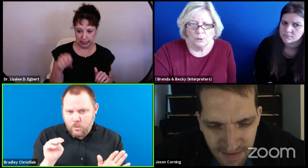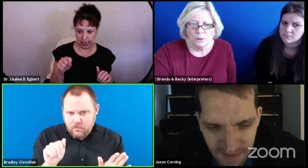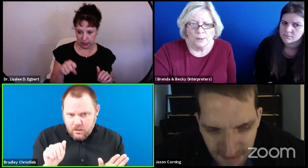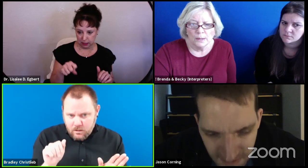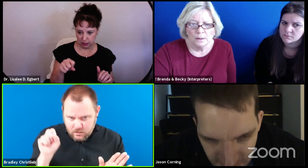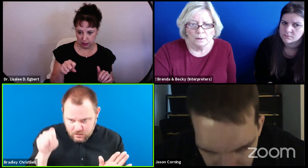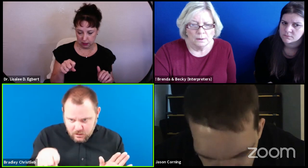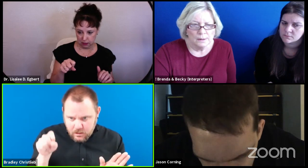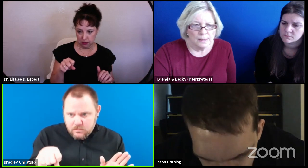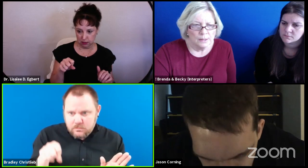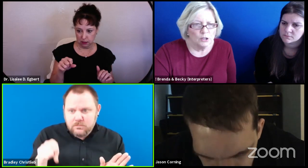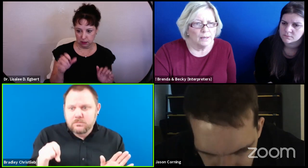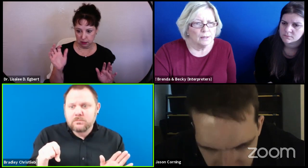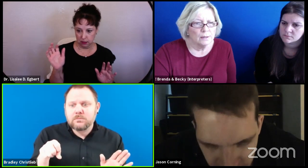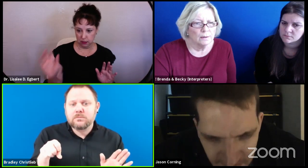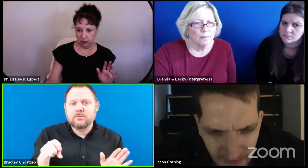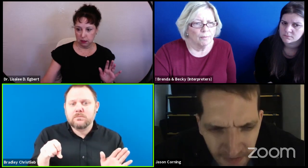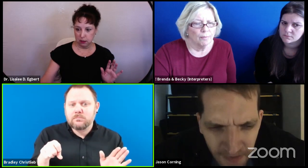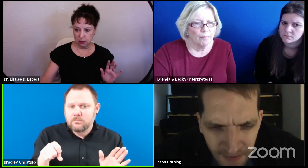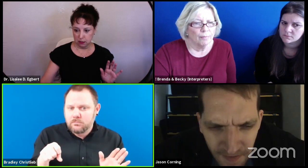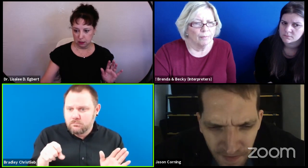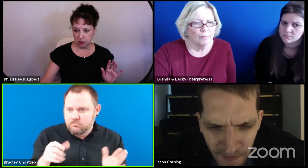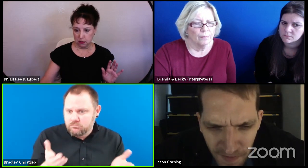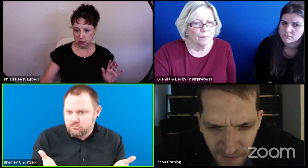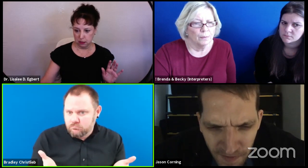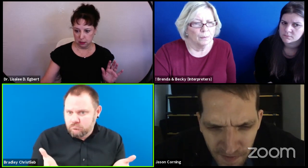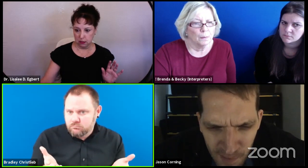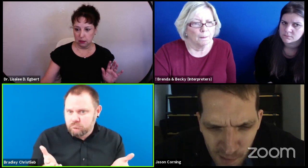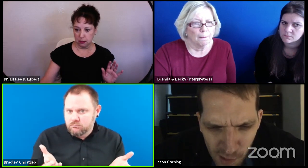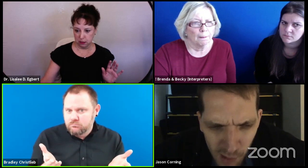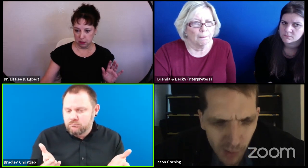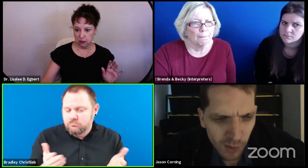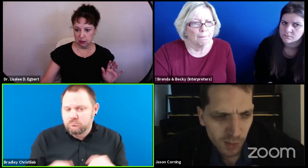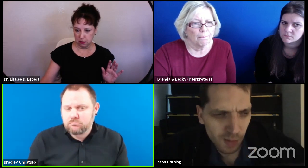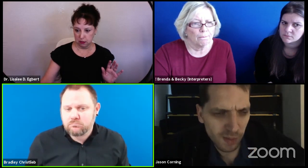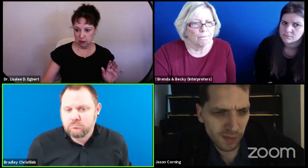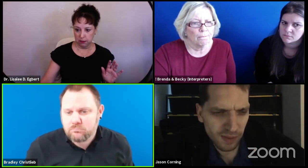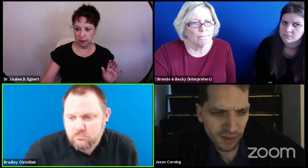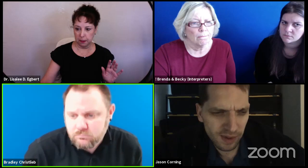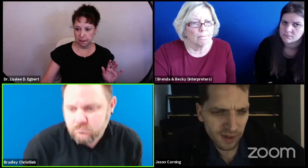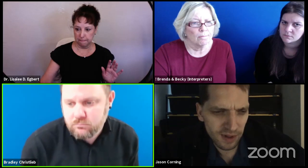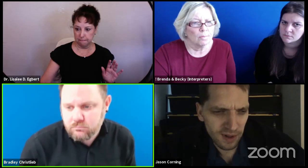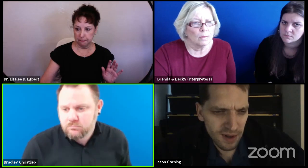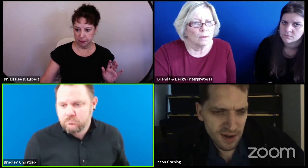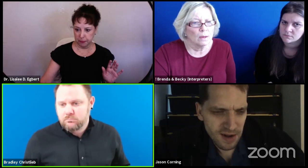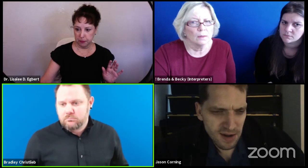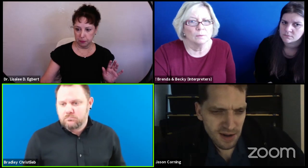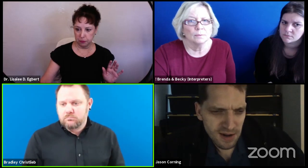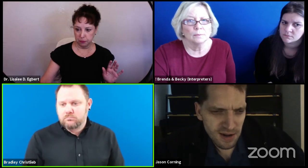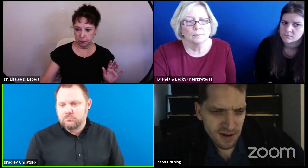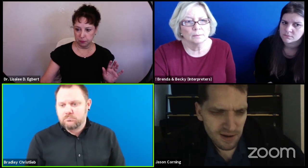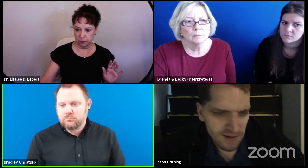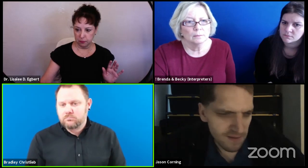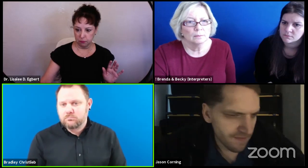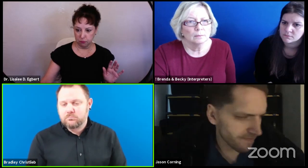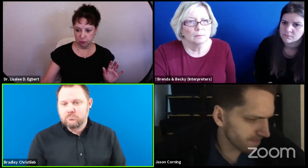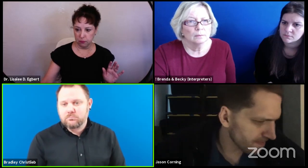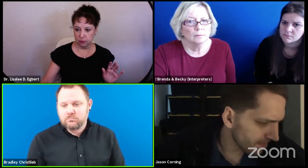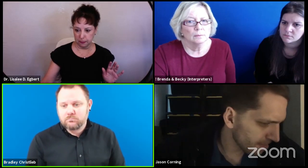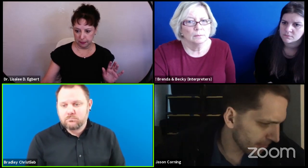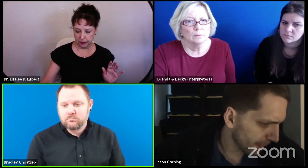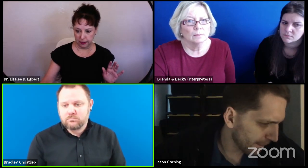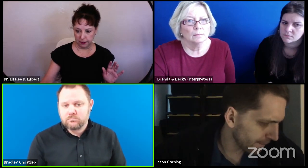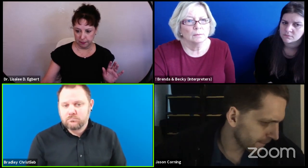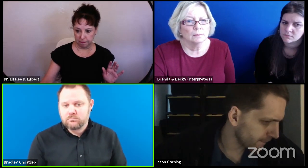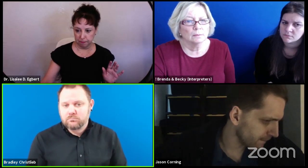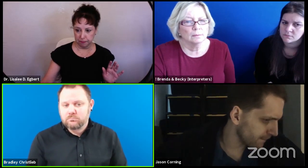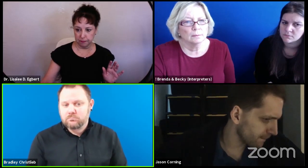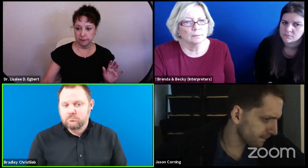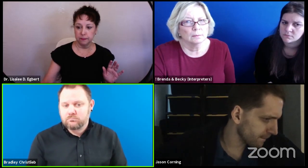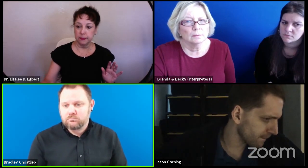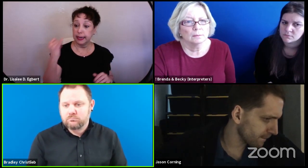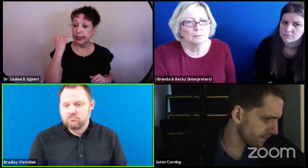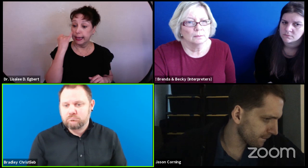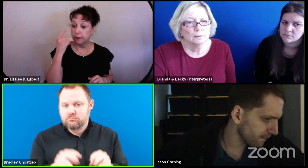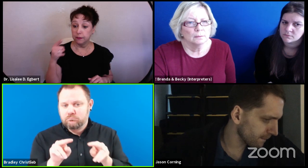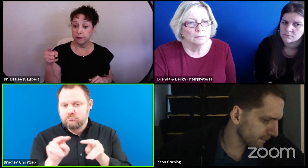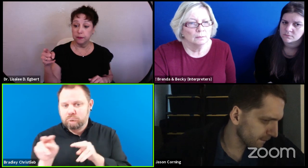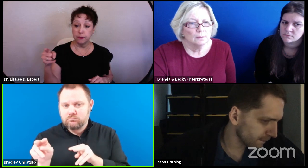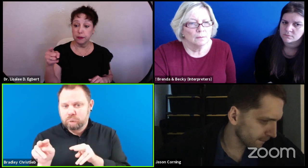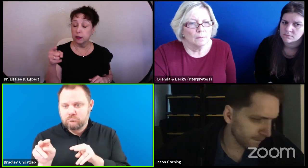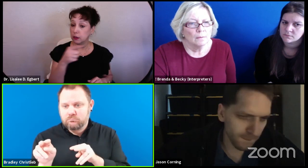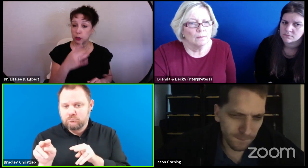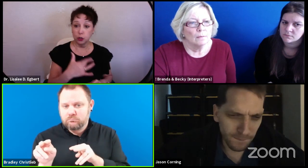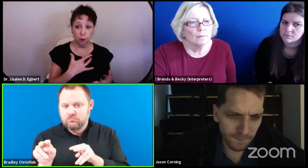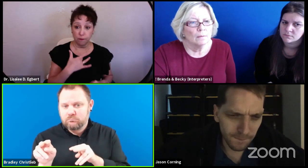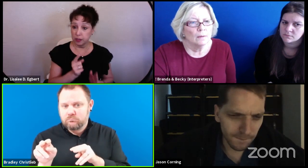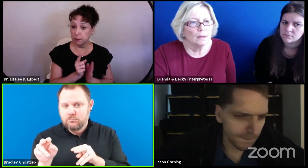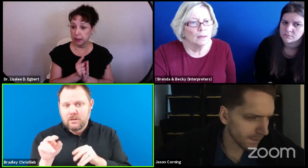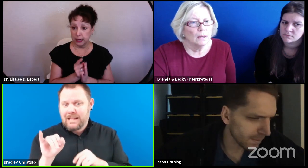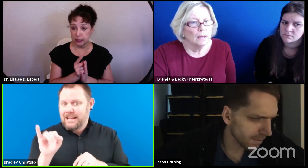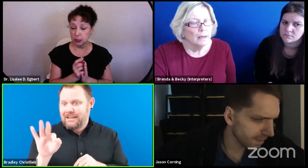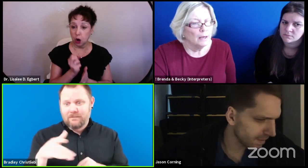And Norma says yes.